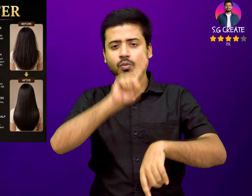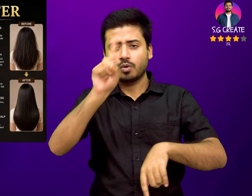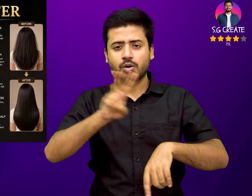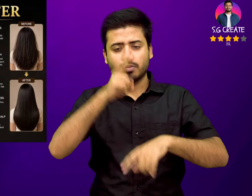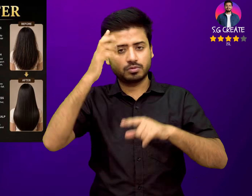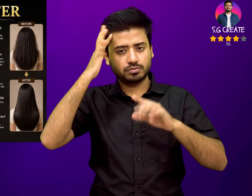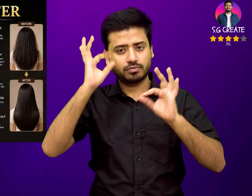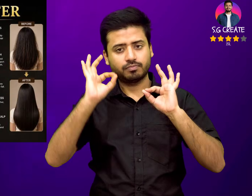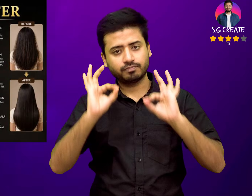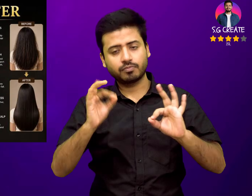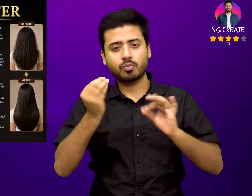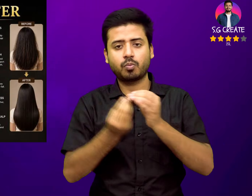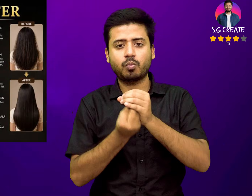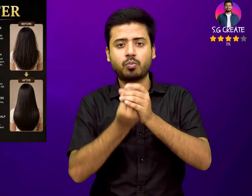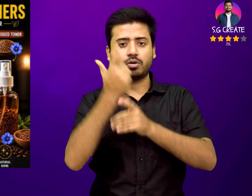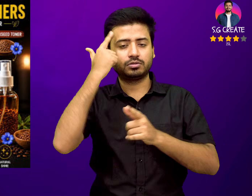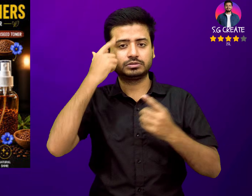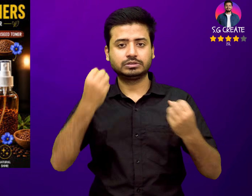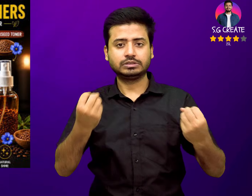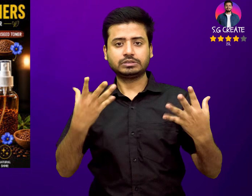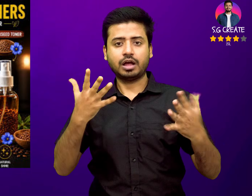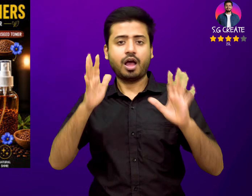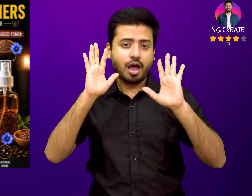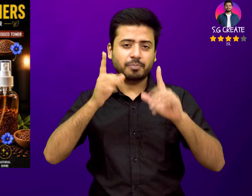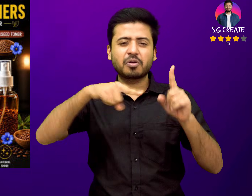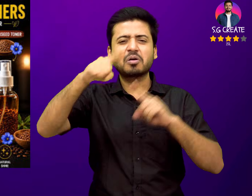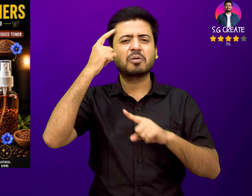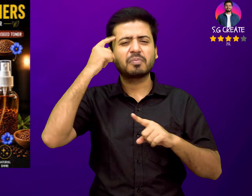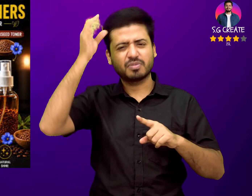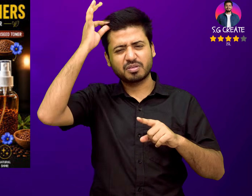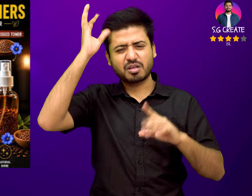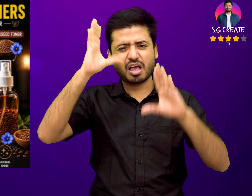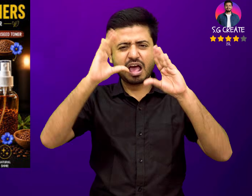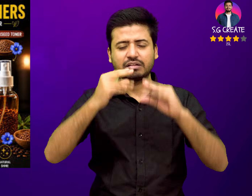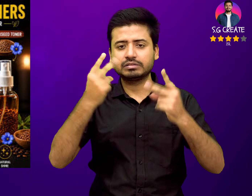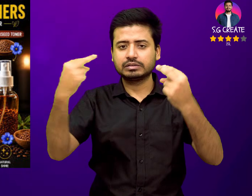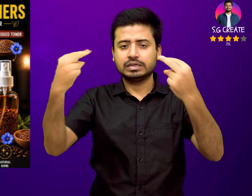like a protein treatment. While it doesn't contain massive amounts of complex protein,